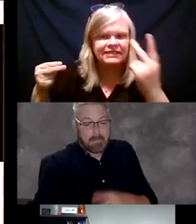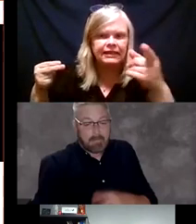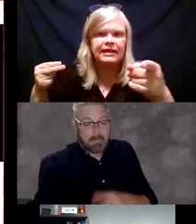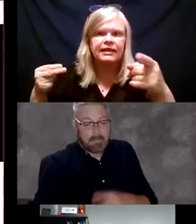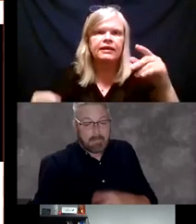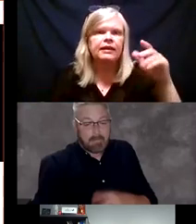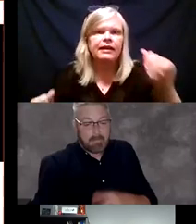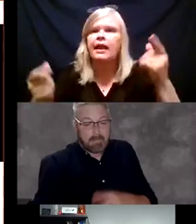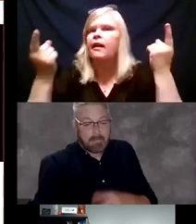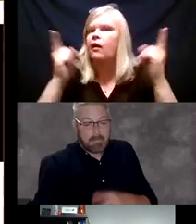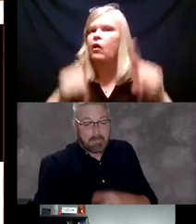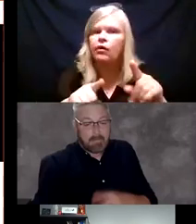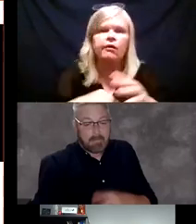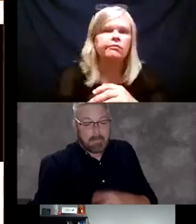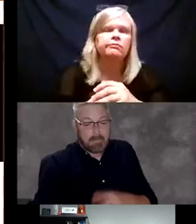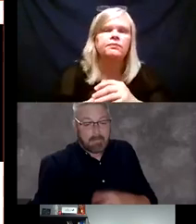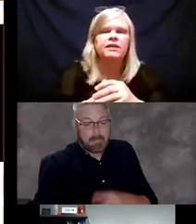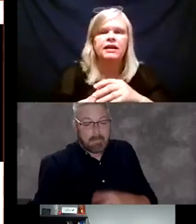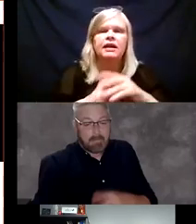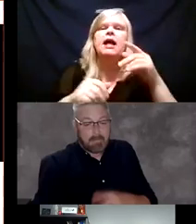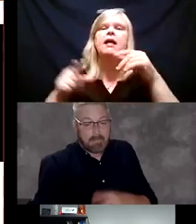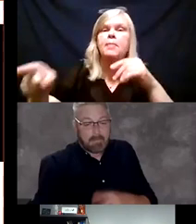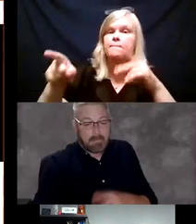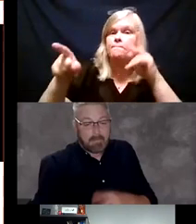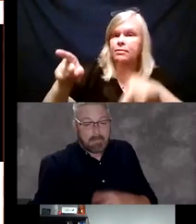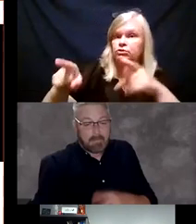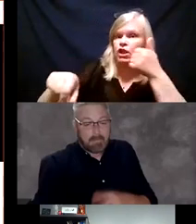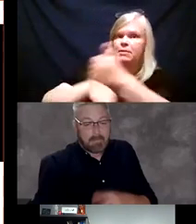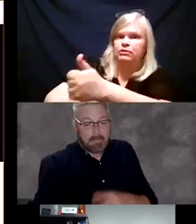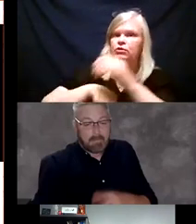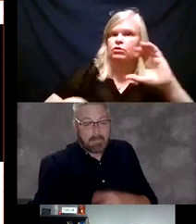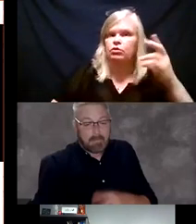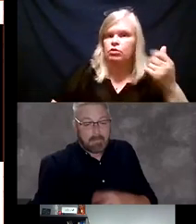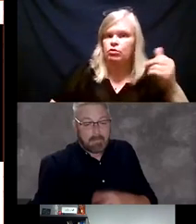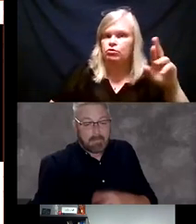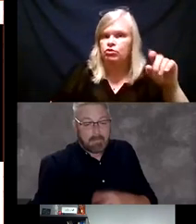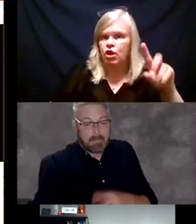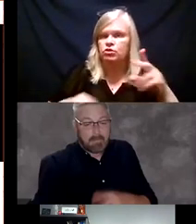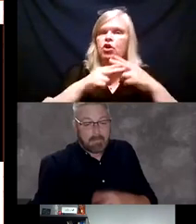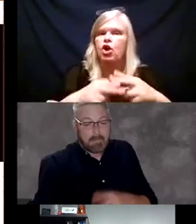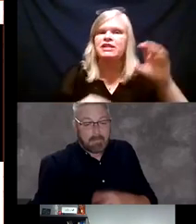OCCUR AND THEN BE CHARGED AS SEXUAL ABUSE IN THE FIRST,